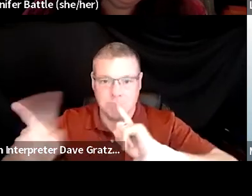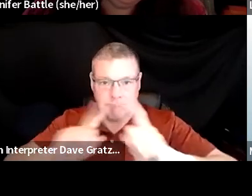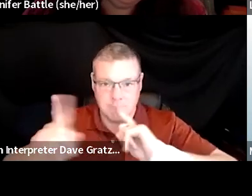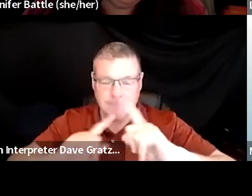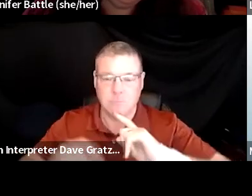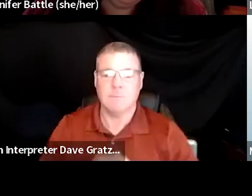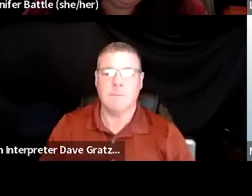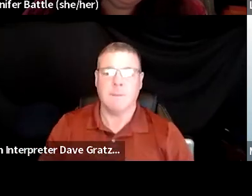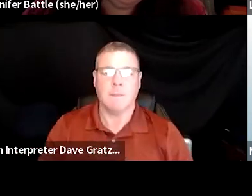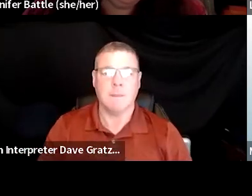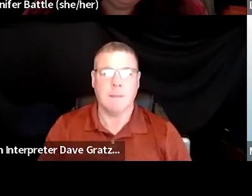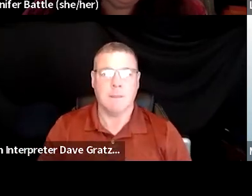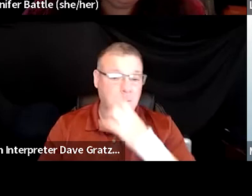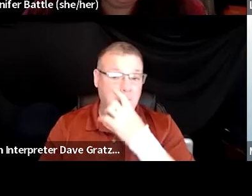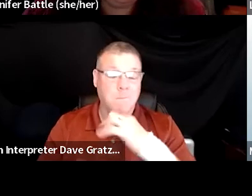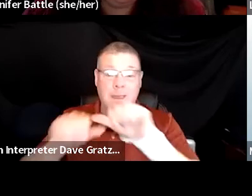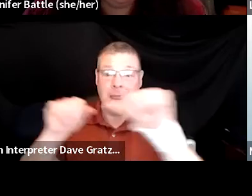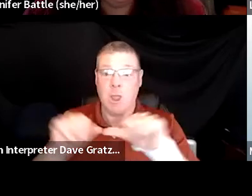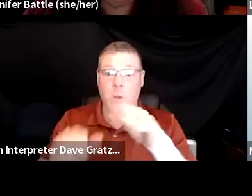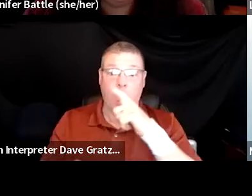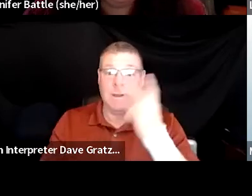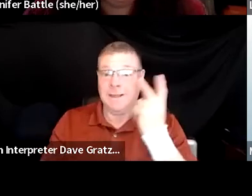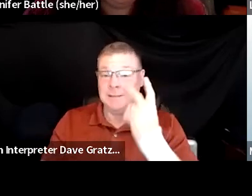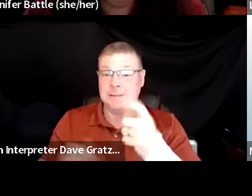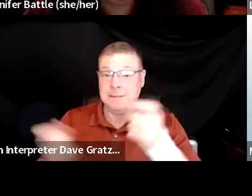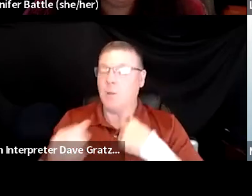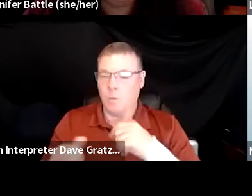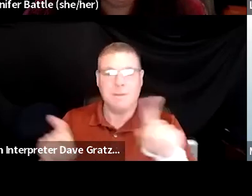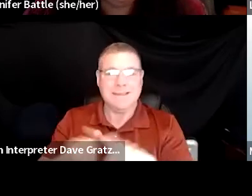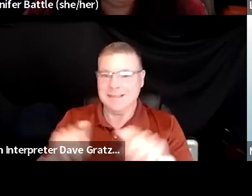The area that oversees that is we're in the same agency.